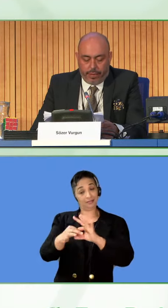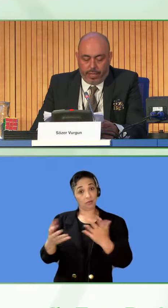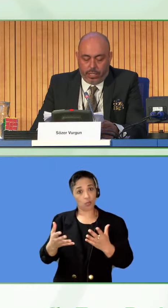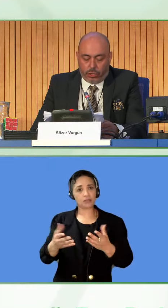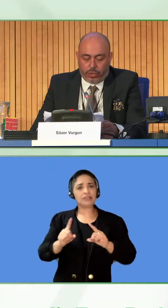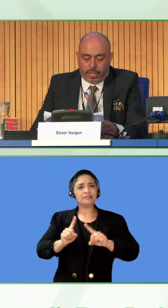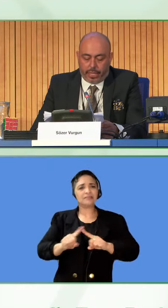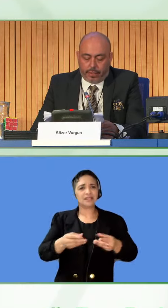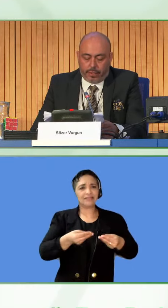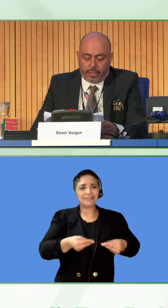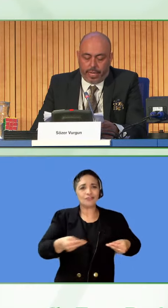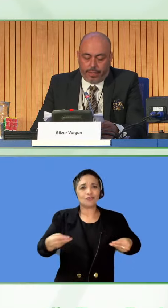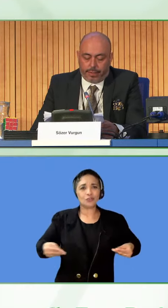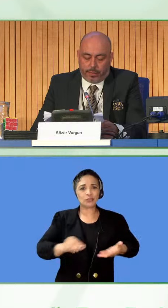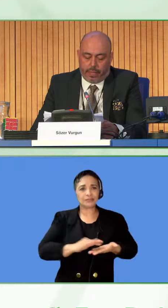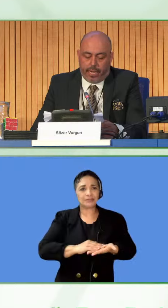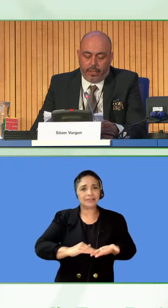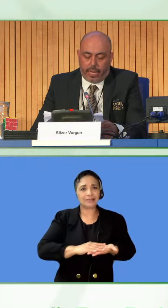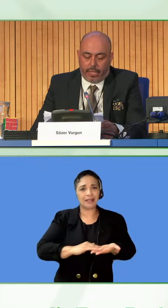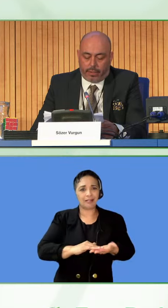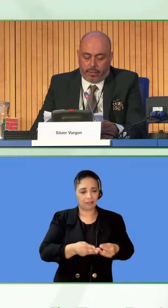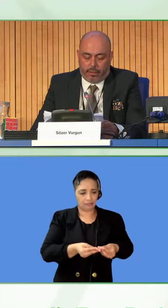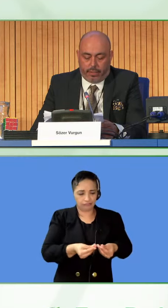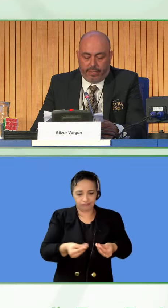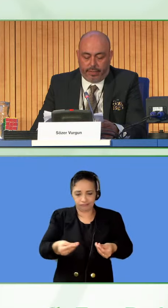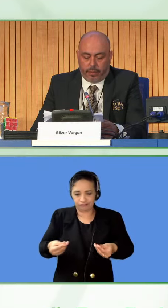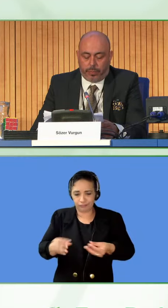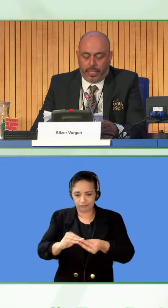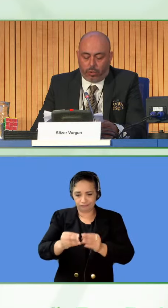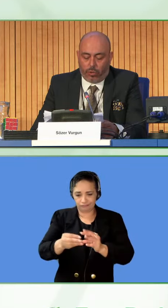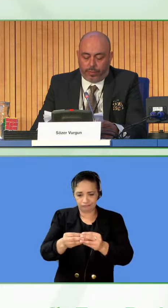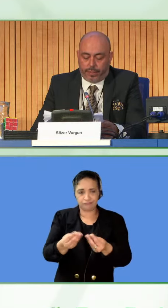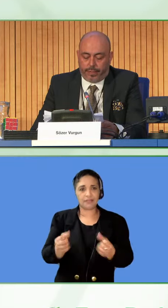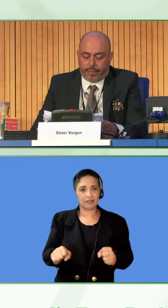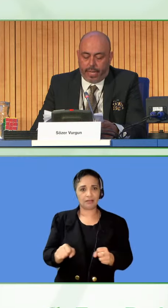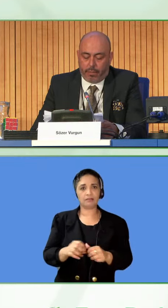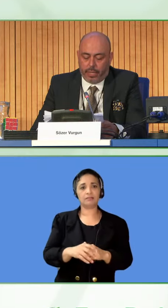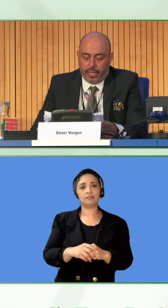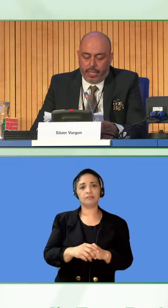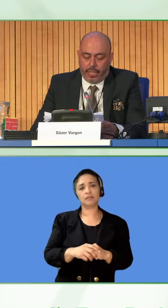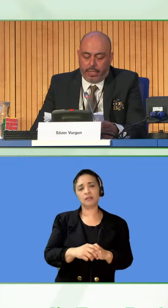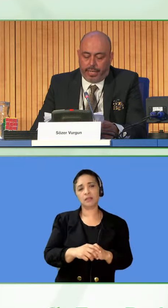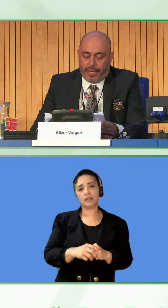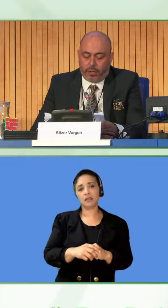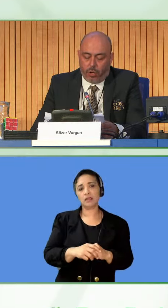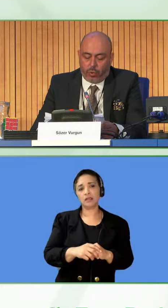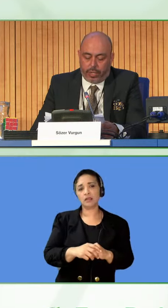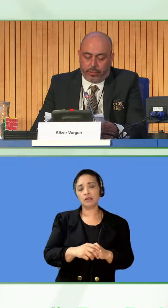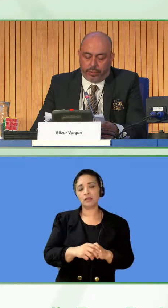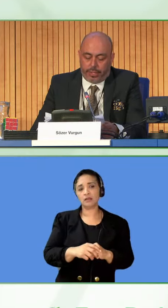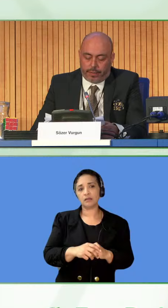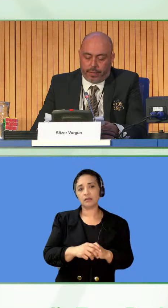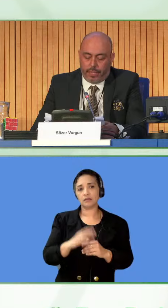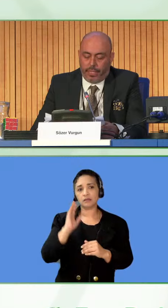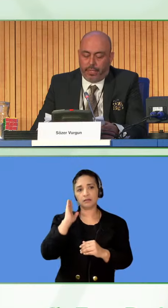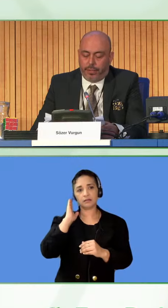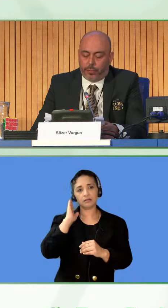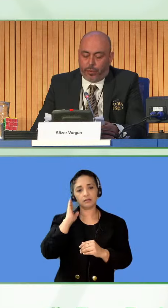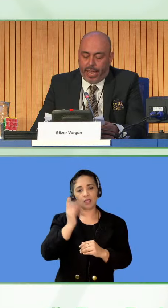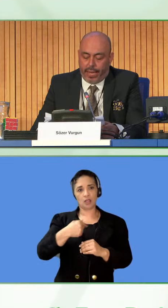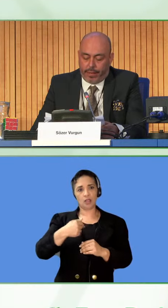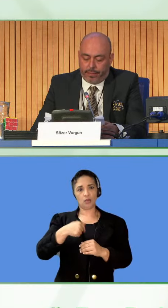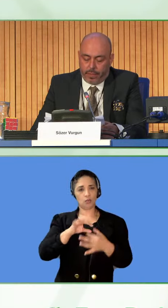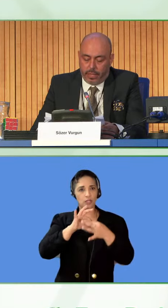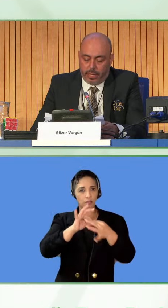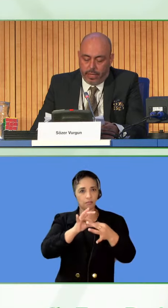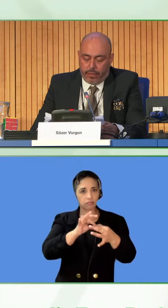We ensure that the trainers use this system in their own countries in this way.